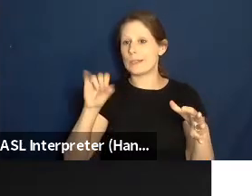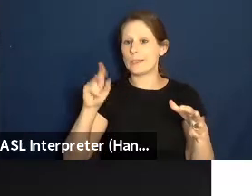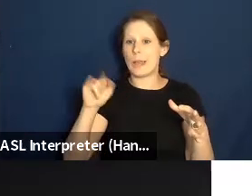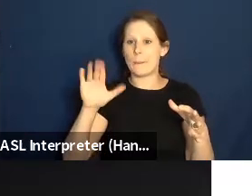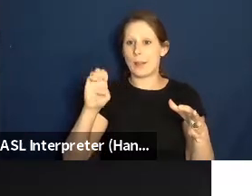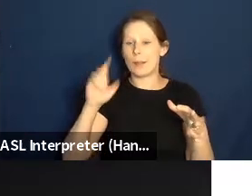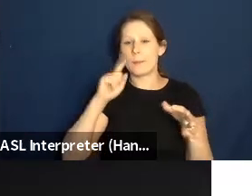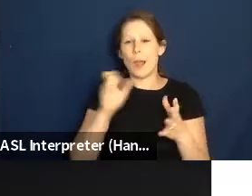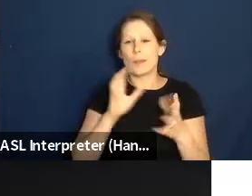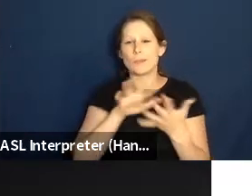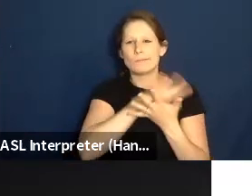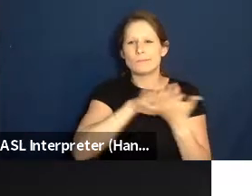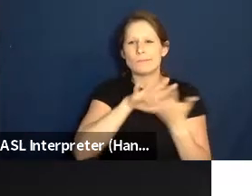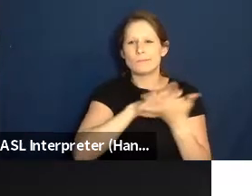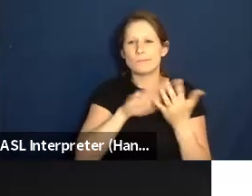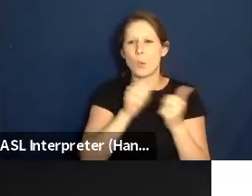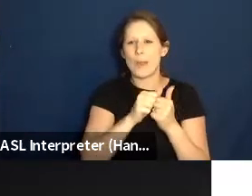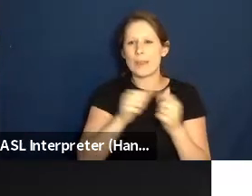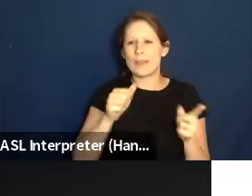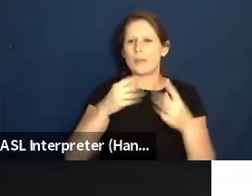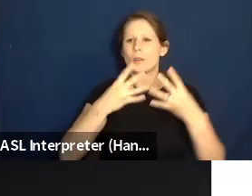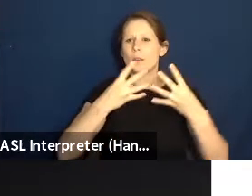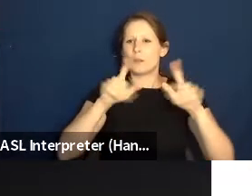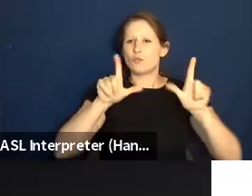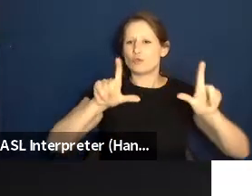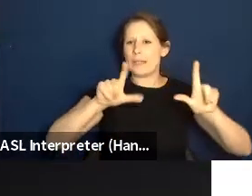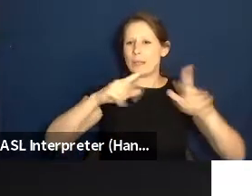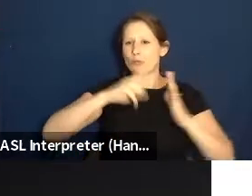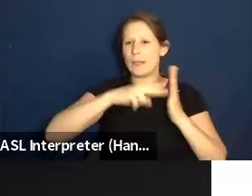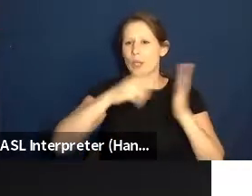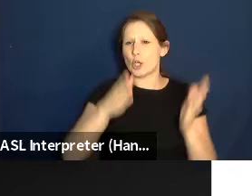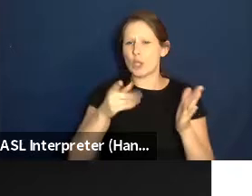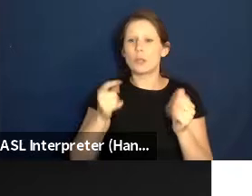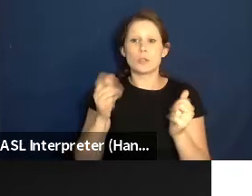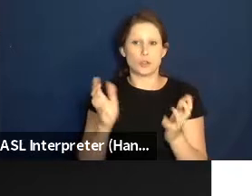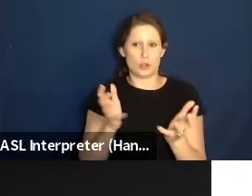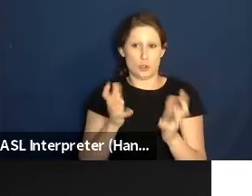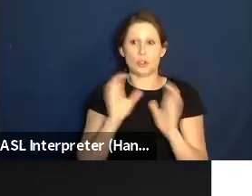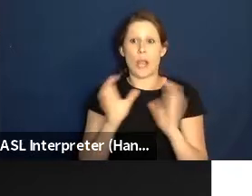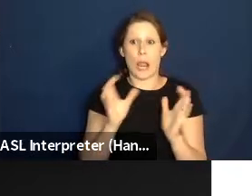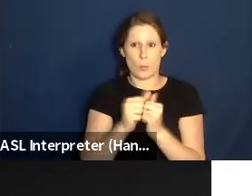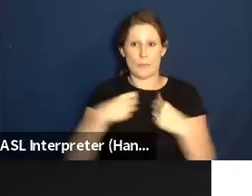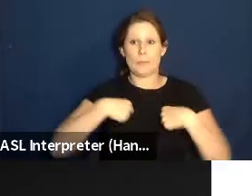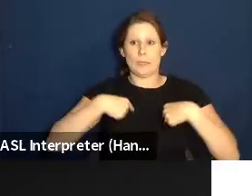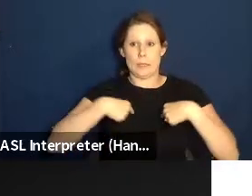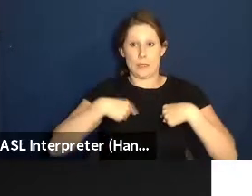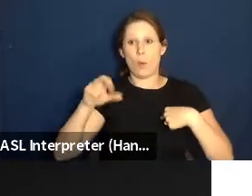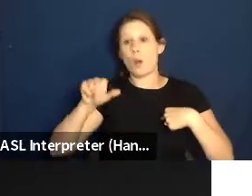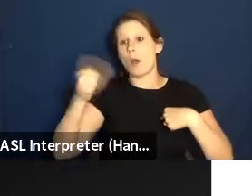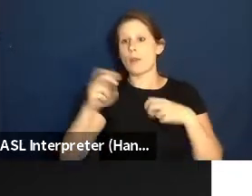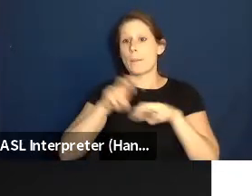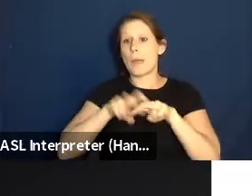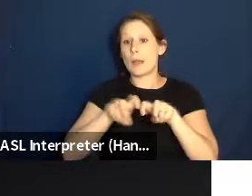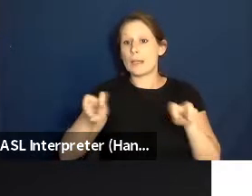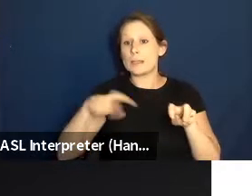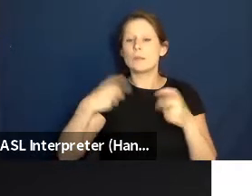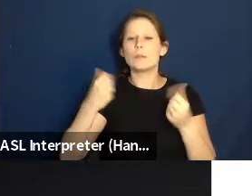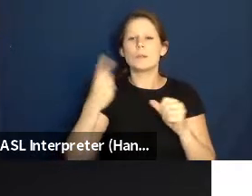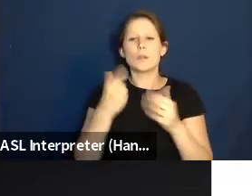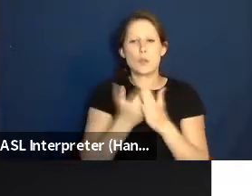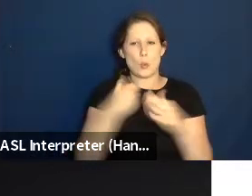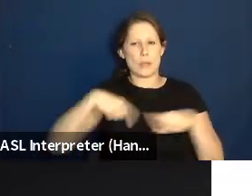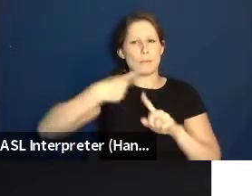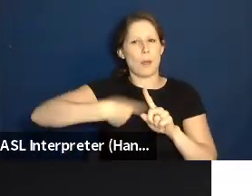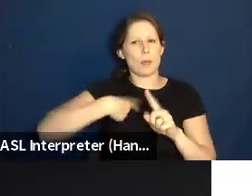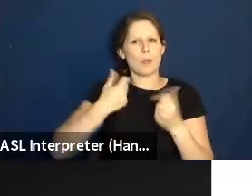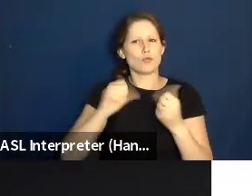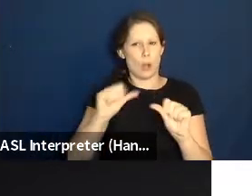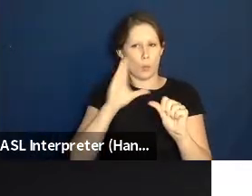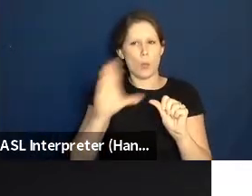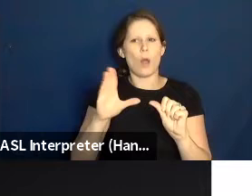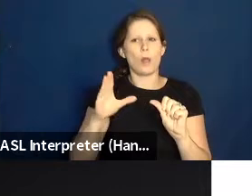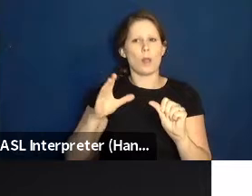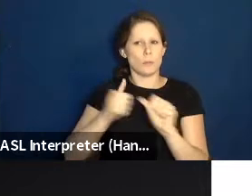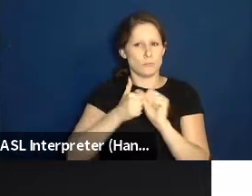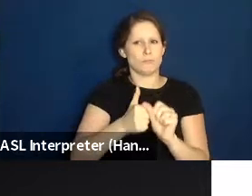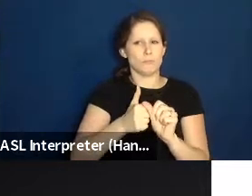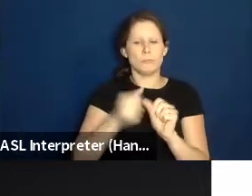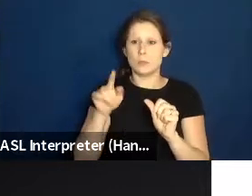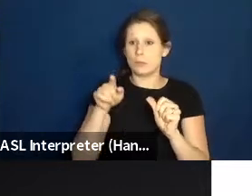You can still chat directly with panelists. If you choose to use the chat, and can